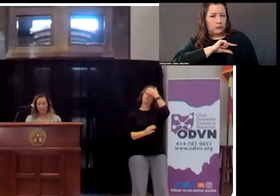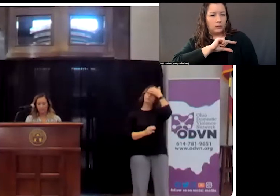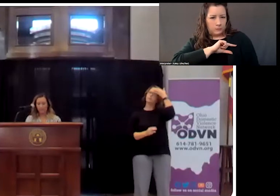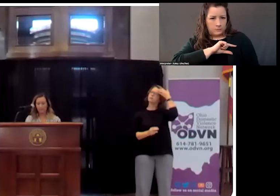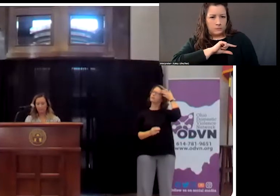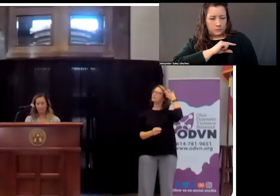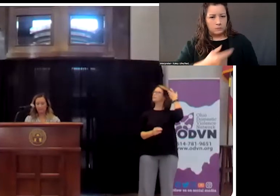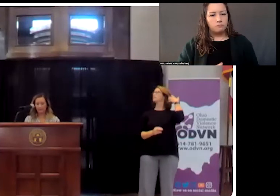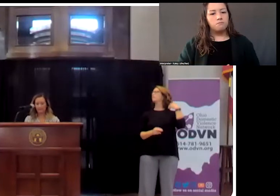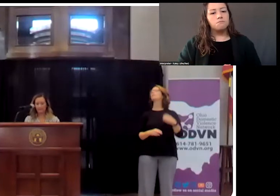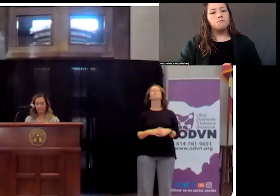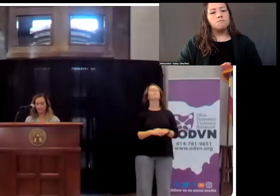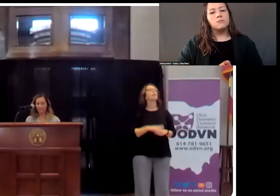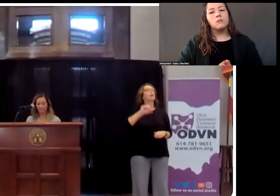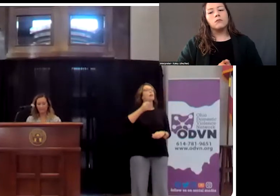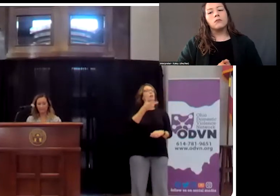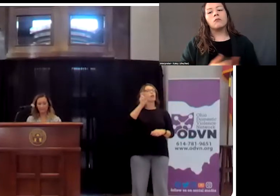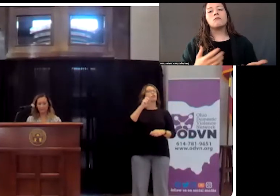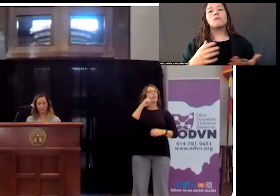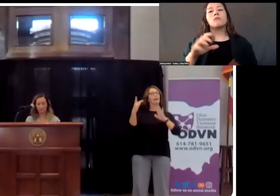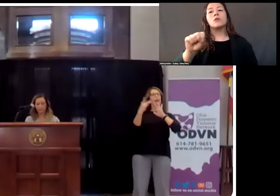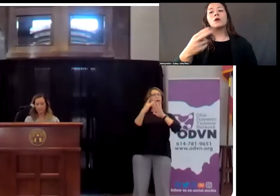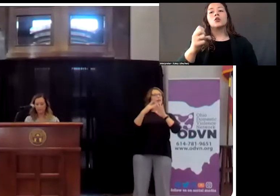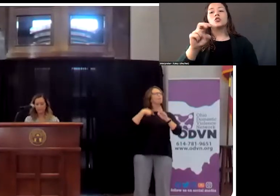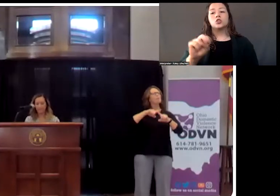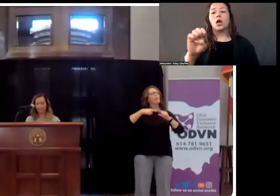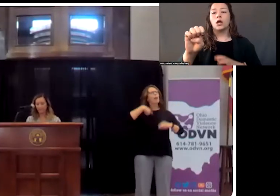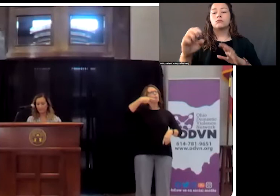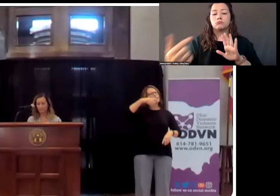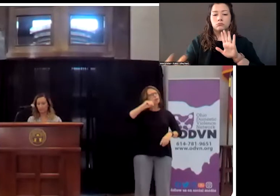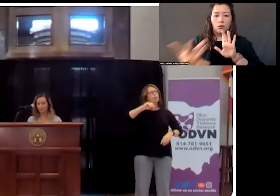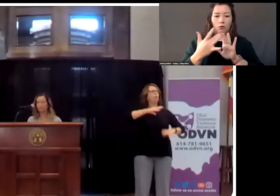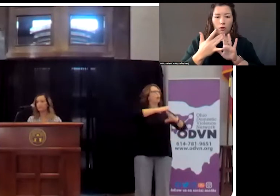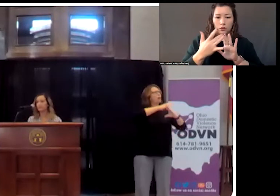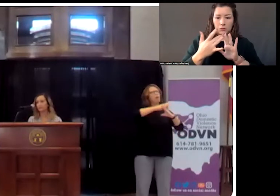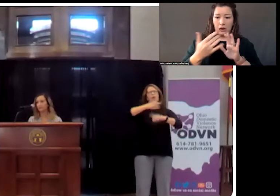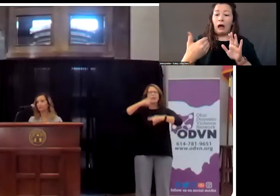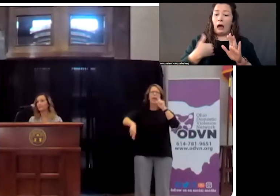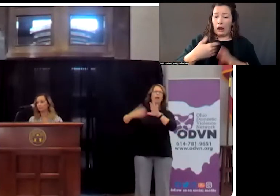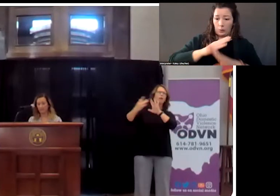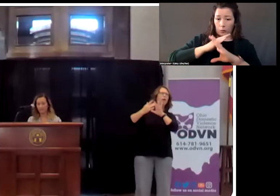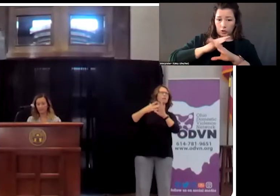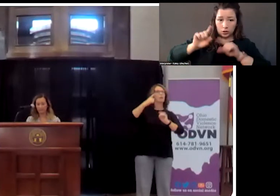Shane had made contact with me against all orders. I had a protection order against him for myself and my children.